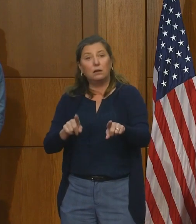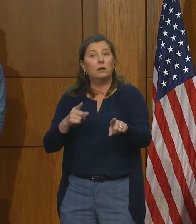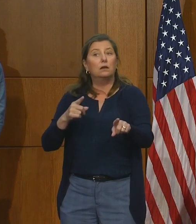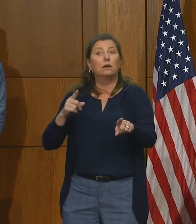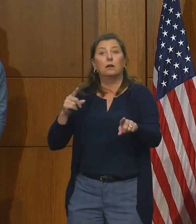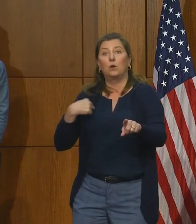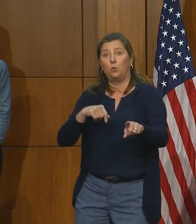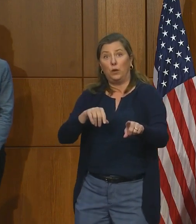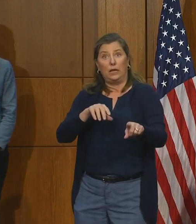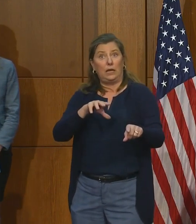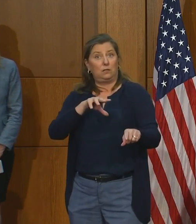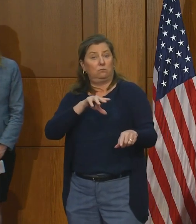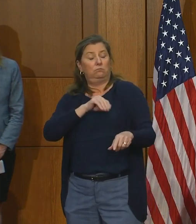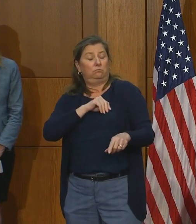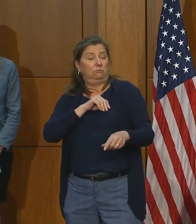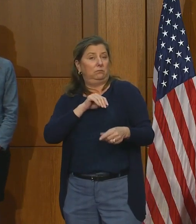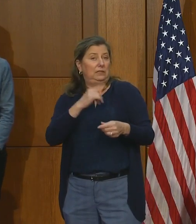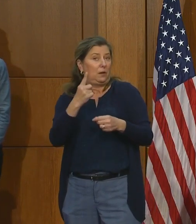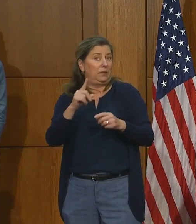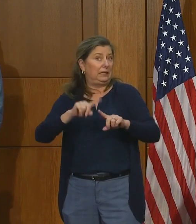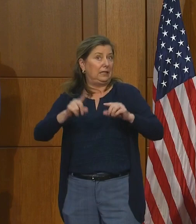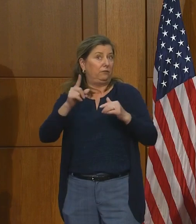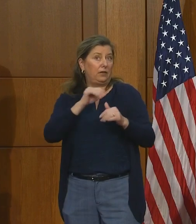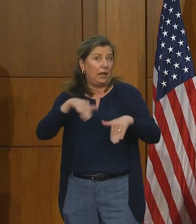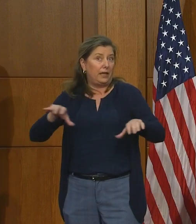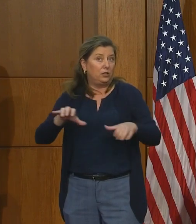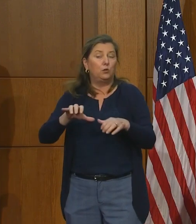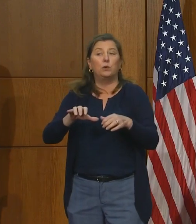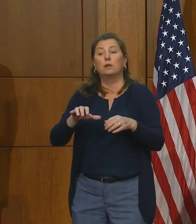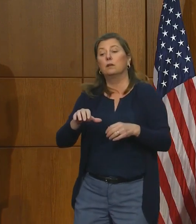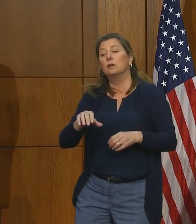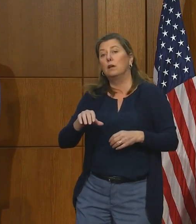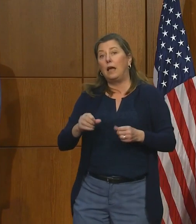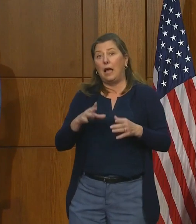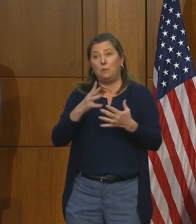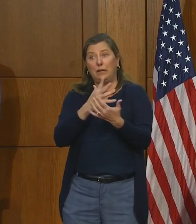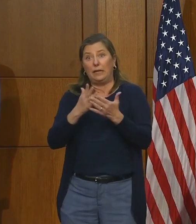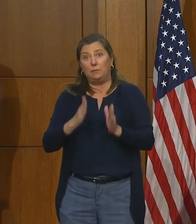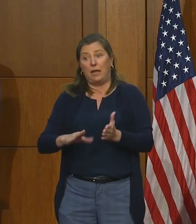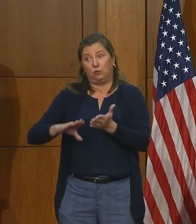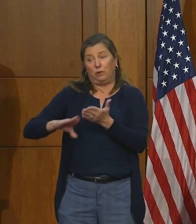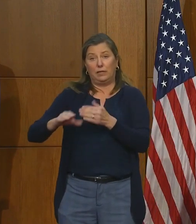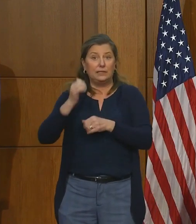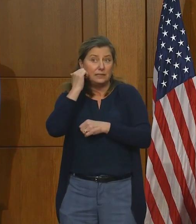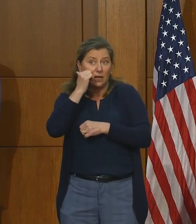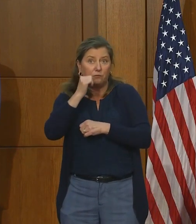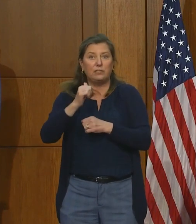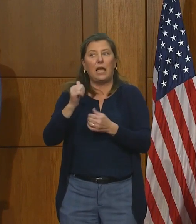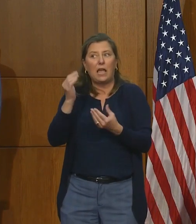THING WE'VE TAKEN FROM THE COURT SETTLEMENT THAT WE HAD NOT BEEN DOING- WAS TO RELEASE